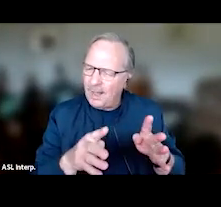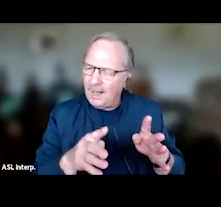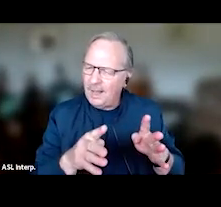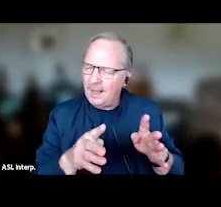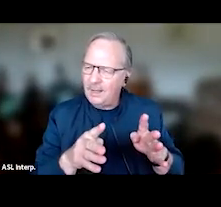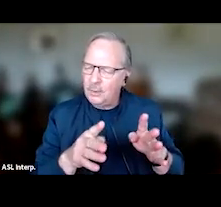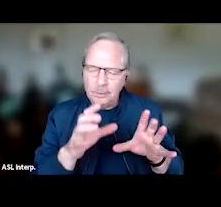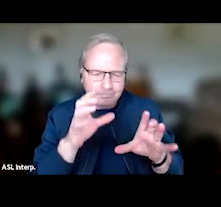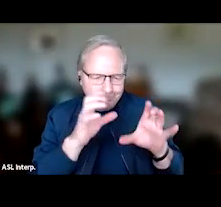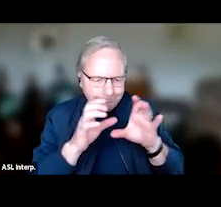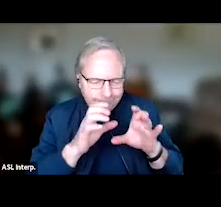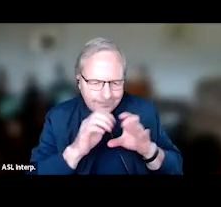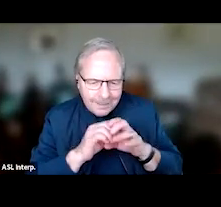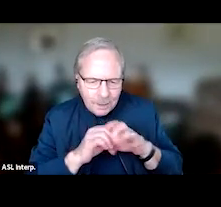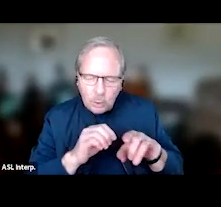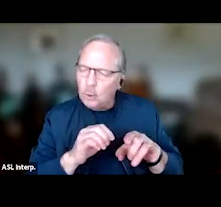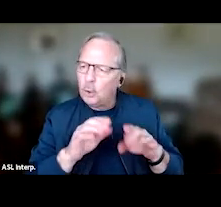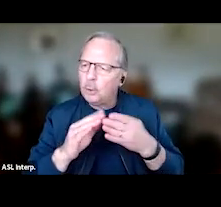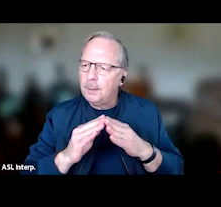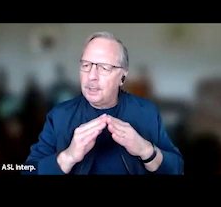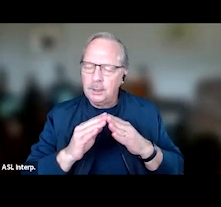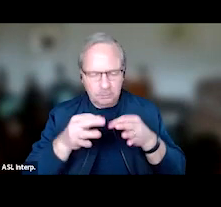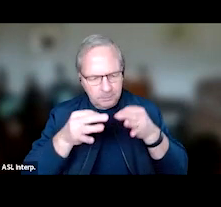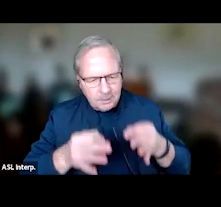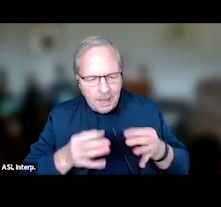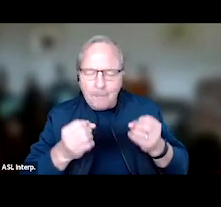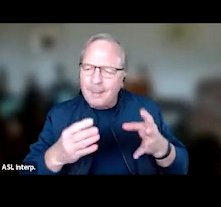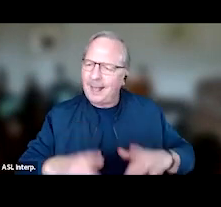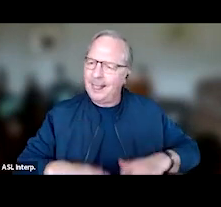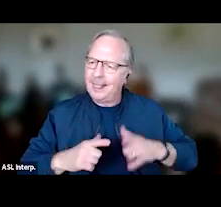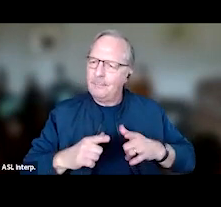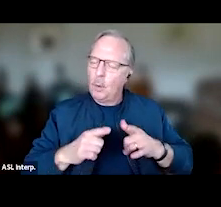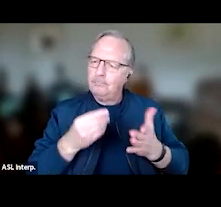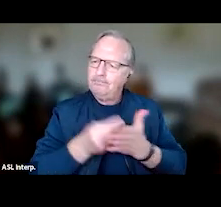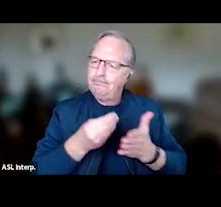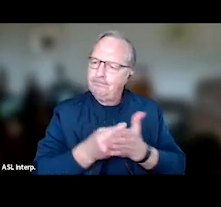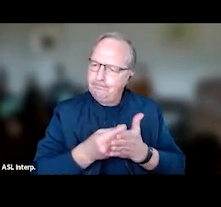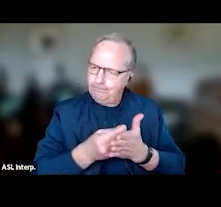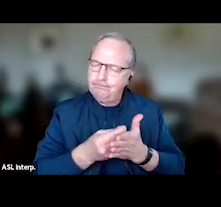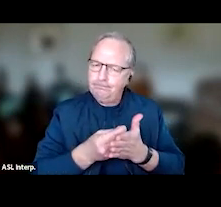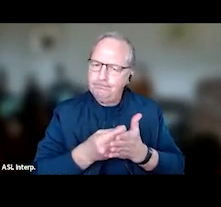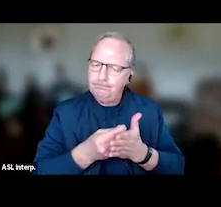within your community to determine livable wage and use that method to provide compensation.